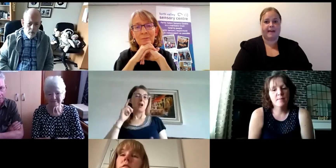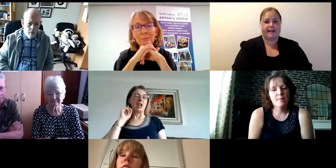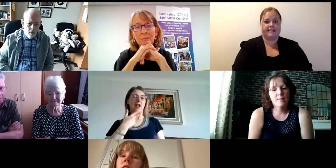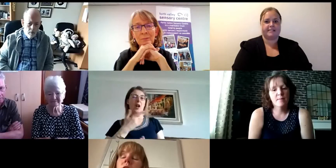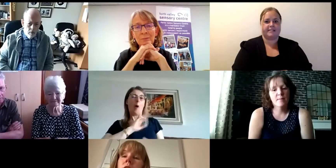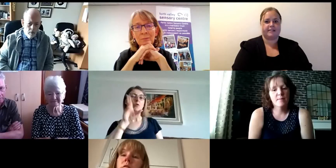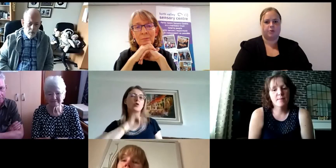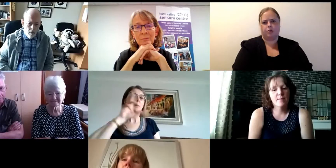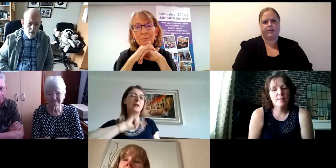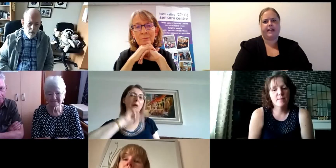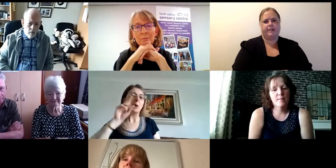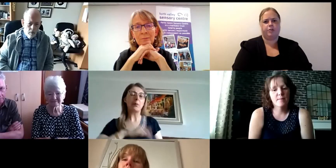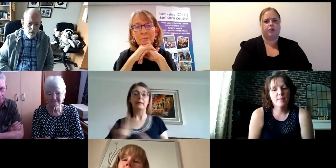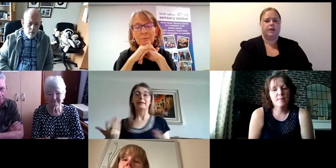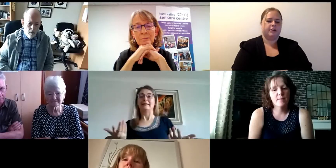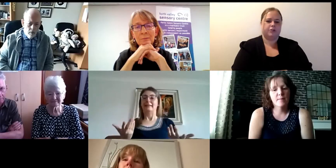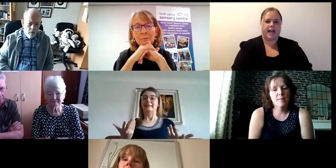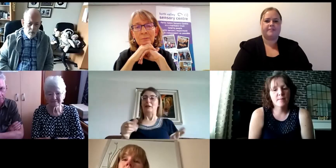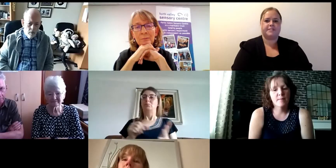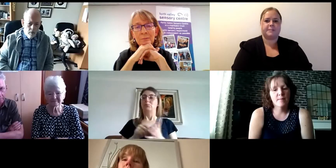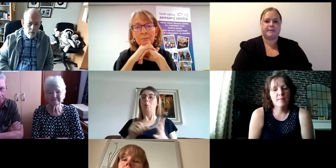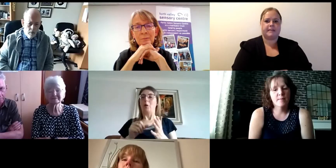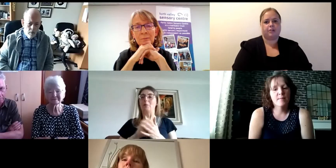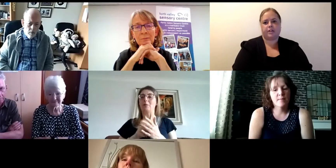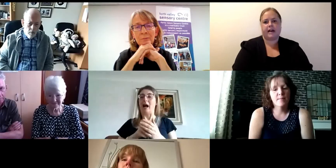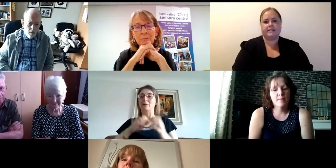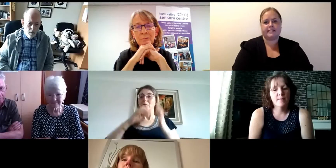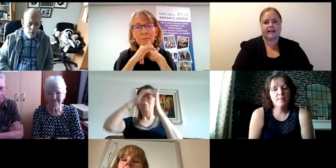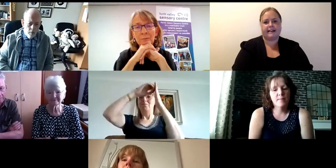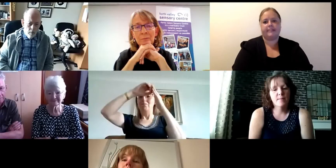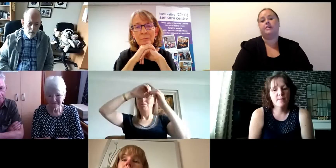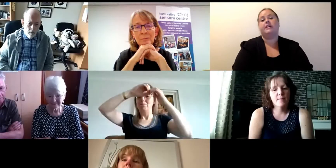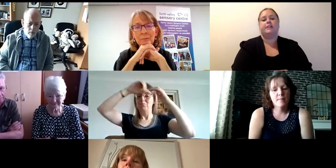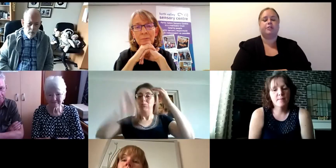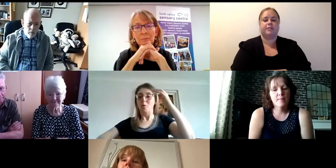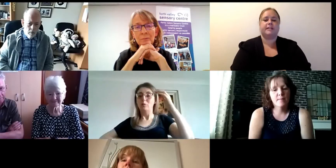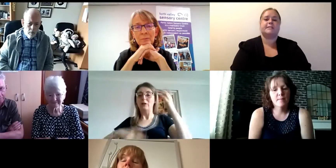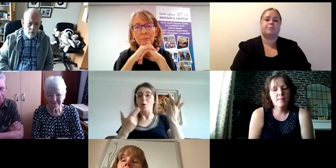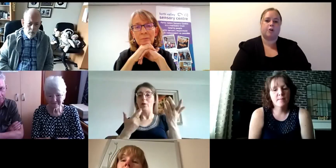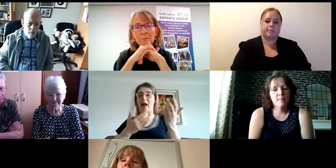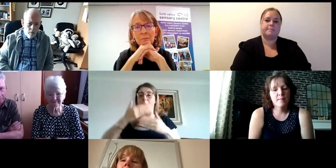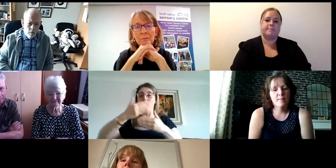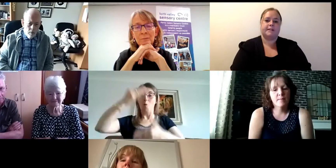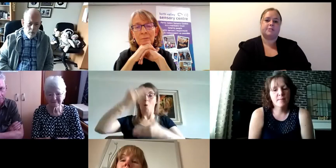some people are so up the barriers. You have to speak, you can't sign